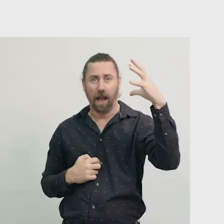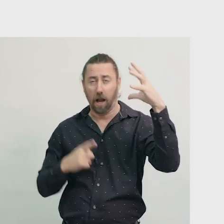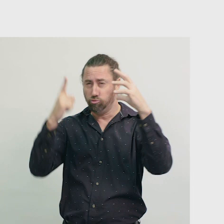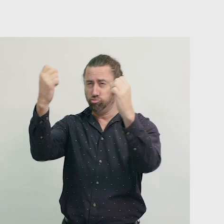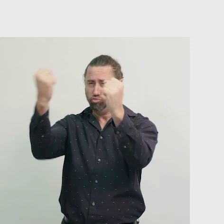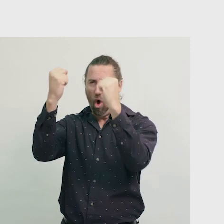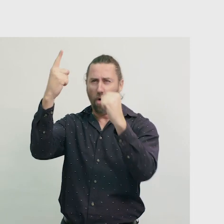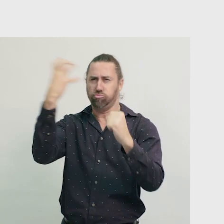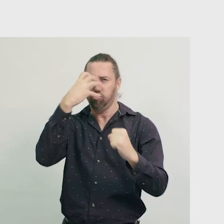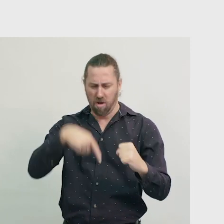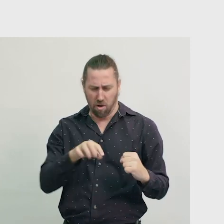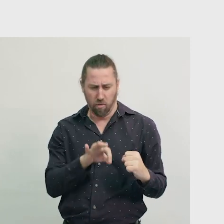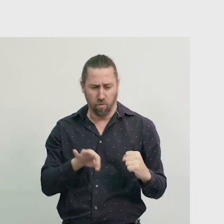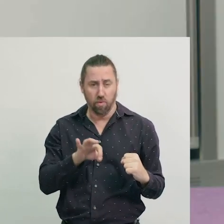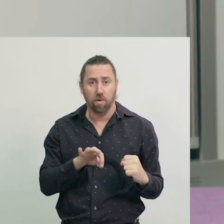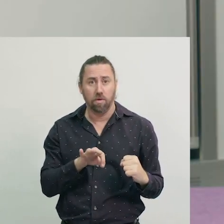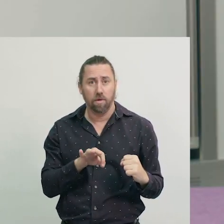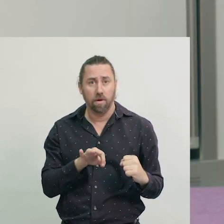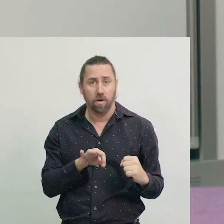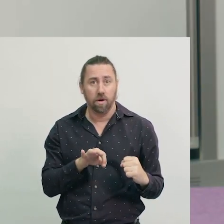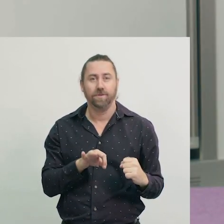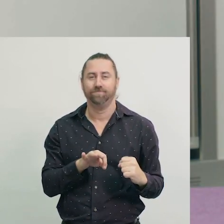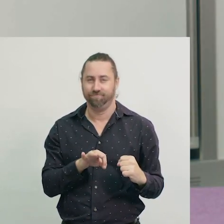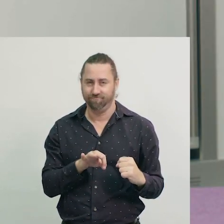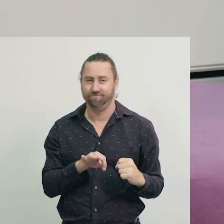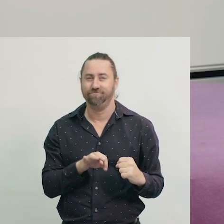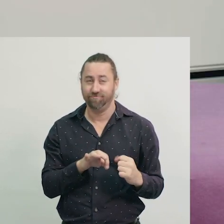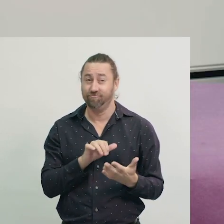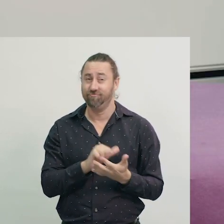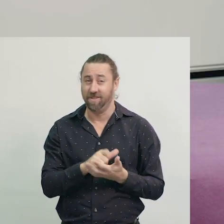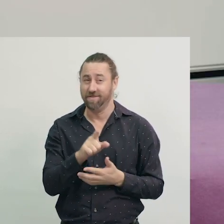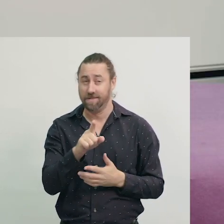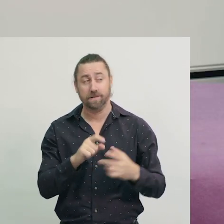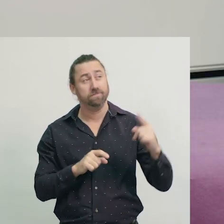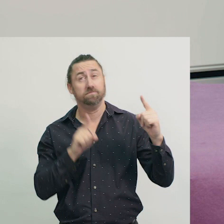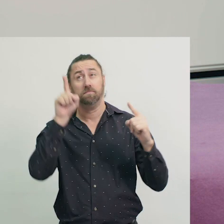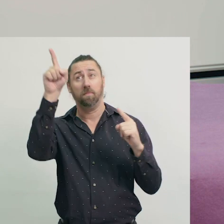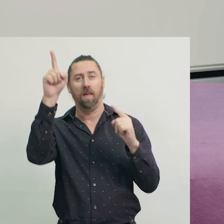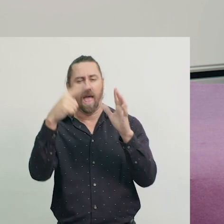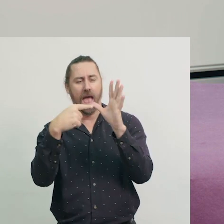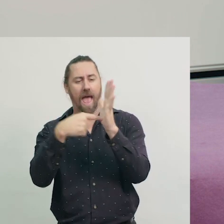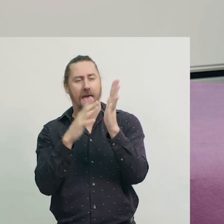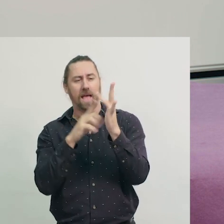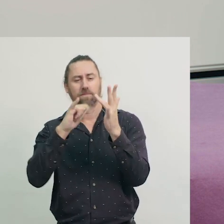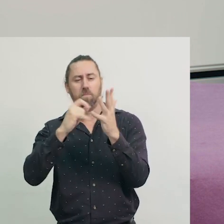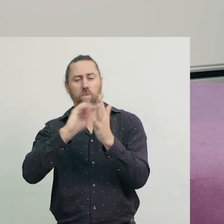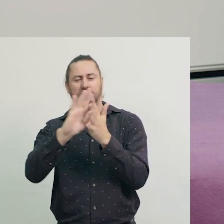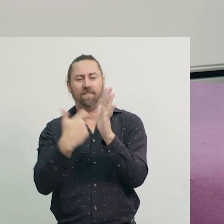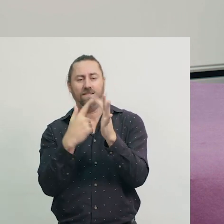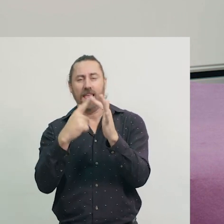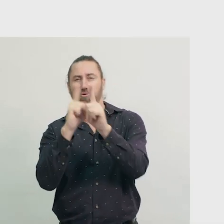True or false? True – the Moon does not have an atmosphere to provide protection from the Sun.